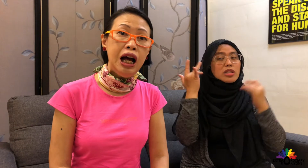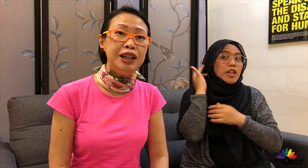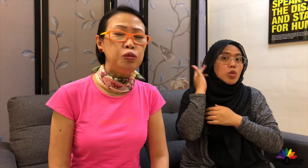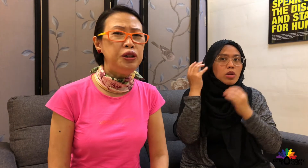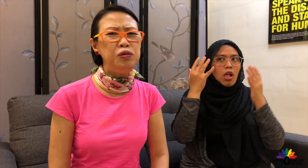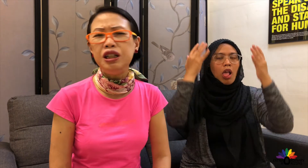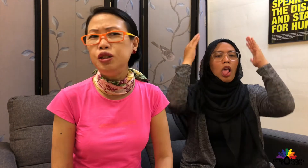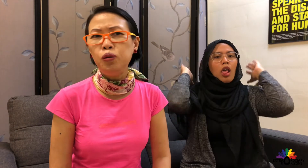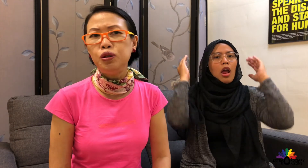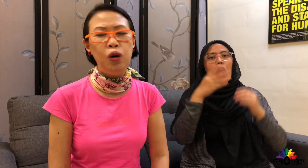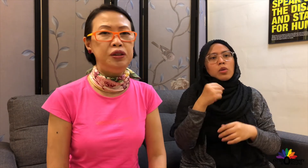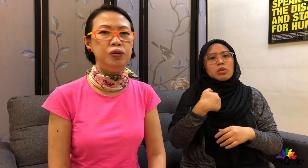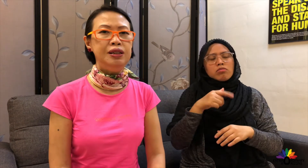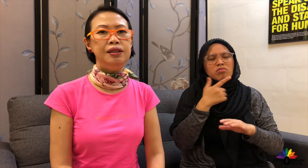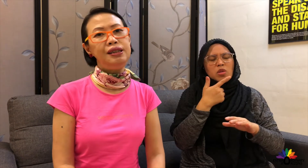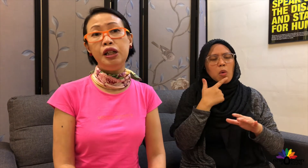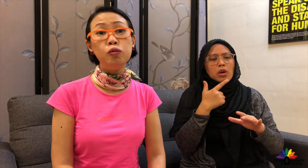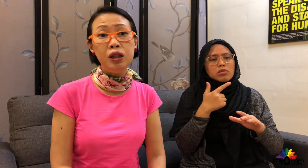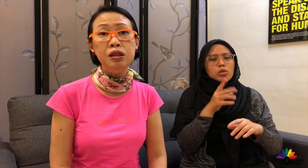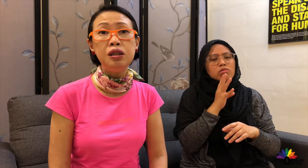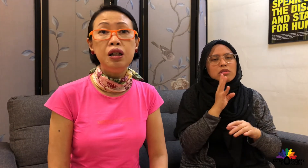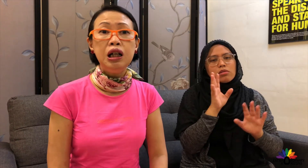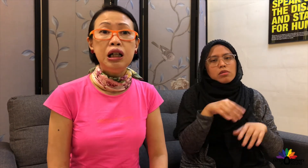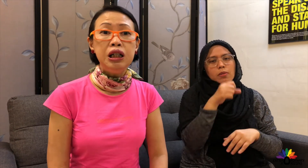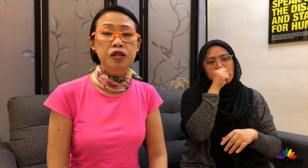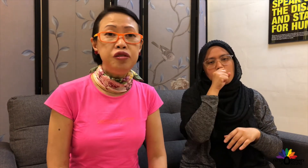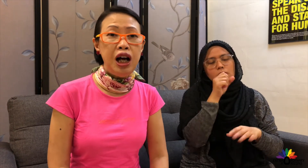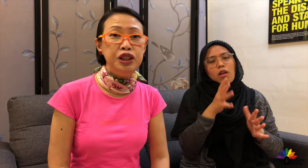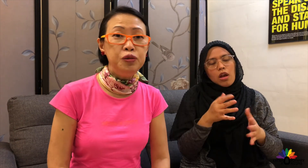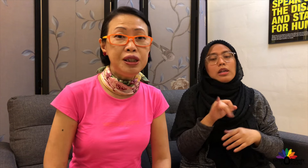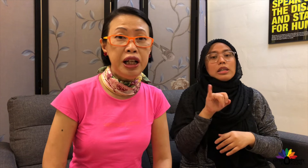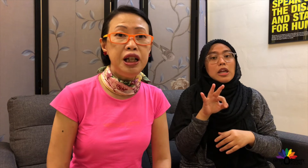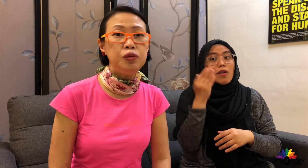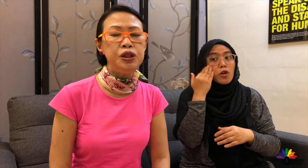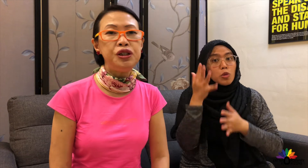and we really don't want to enunciate words. If I knew sign language,